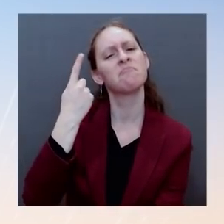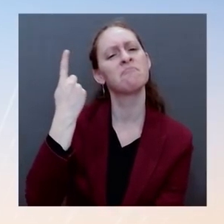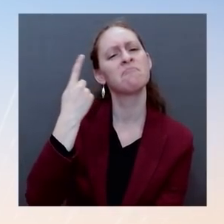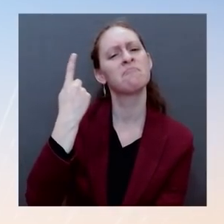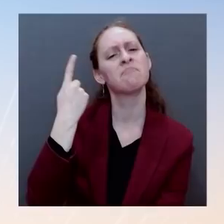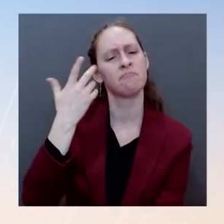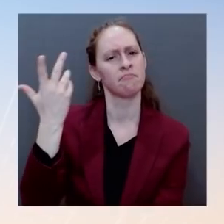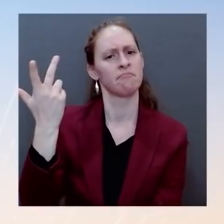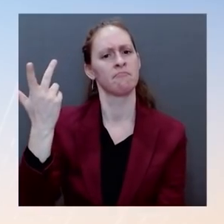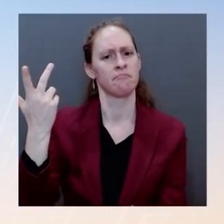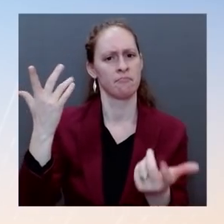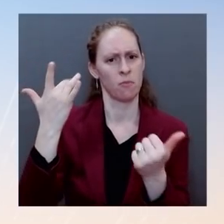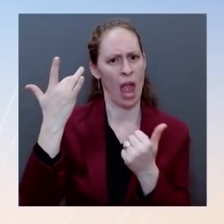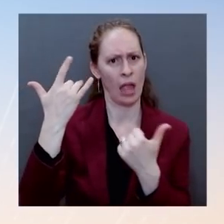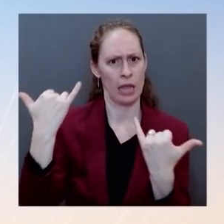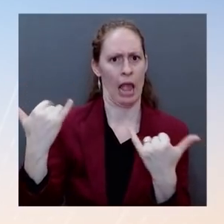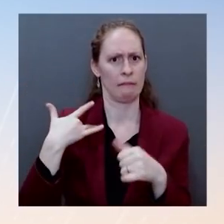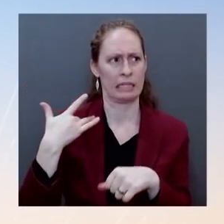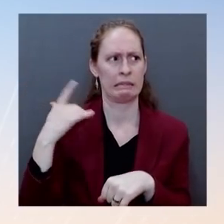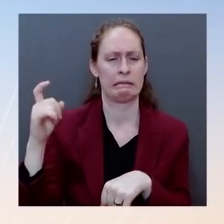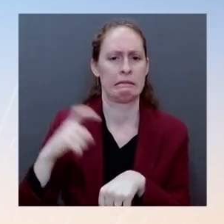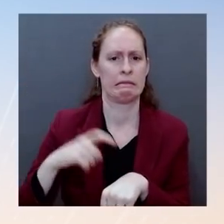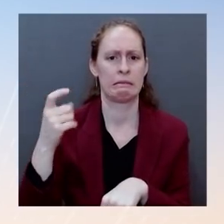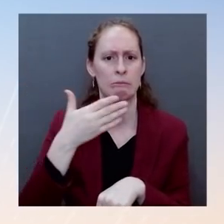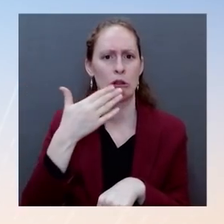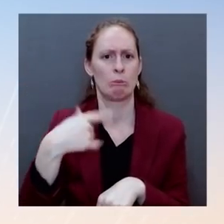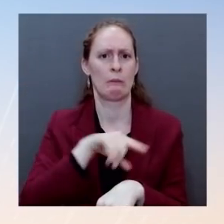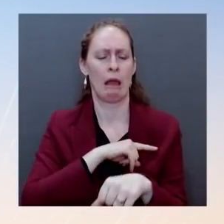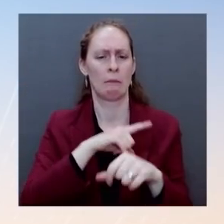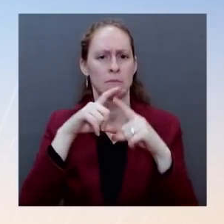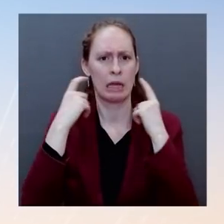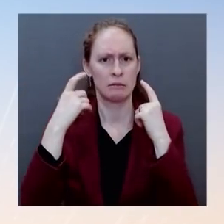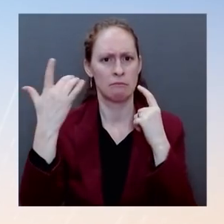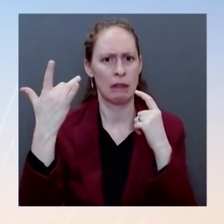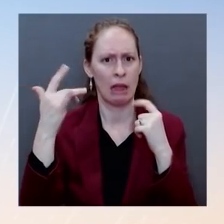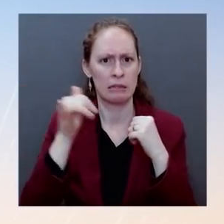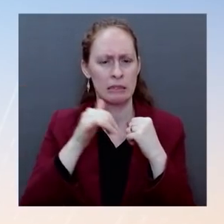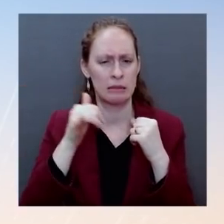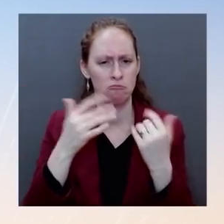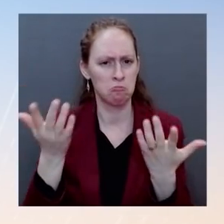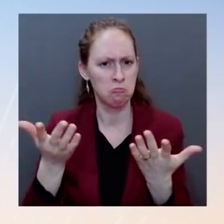Ms. Psaki: So, just to be clear: There is no shortage of masks on the market. That -- that is not an issue.